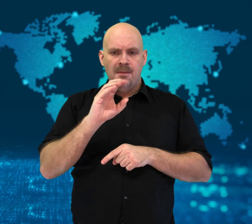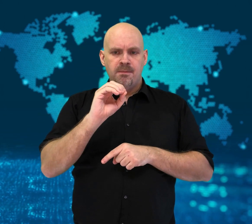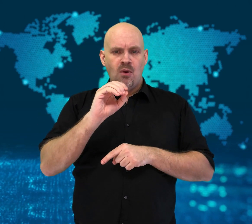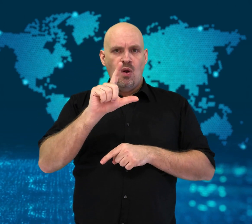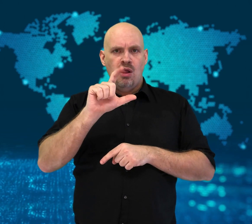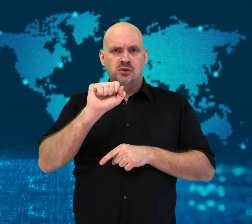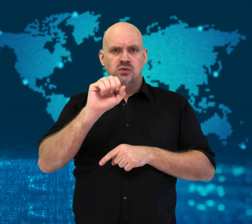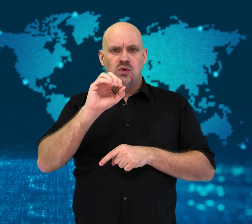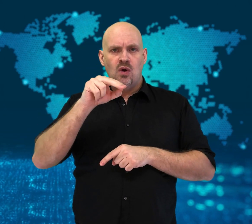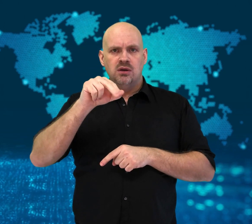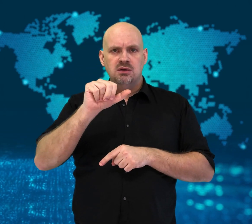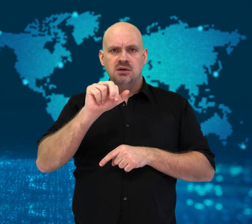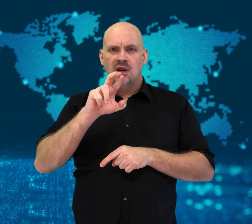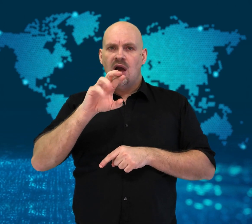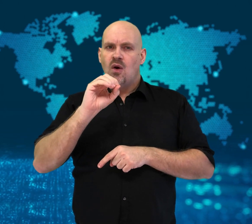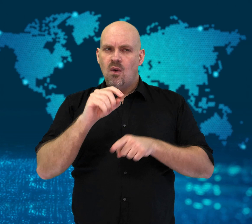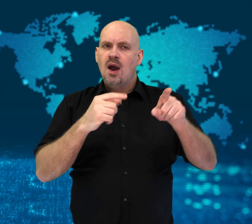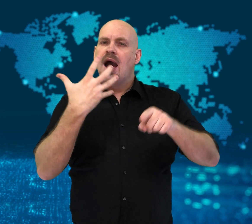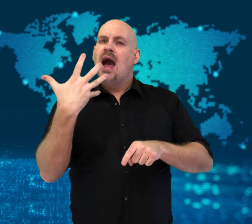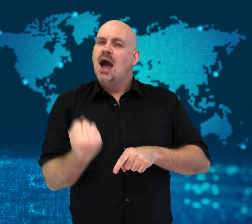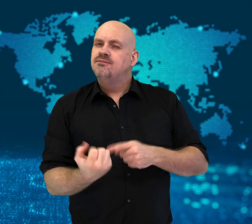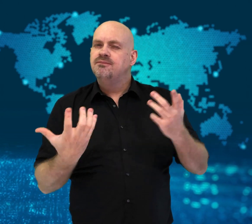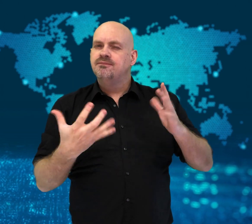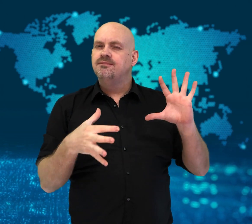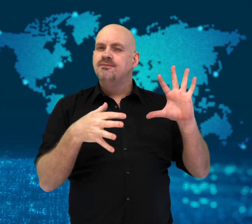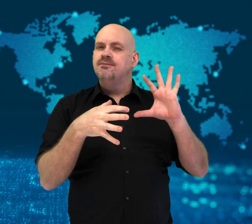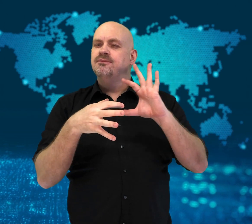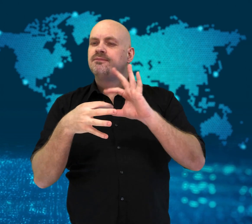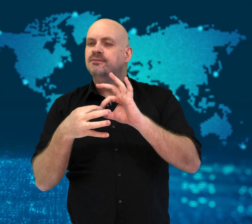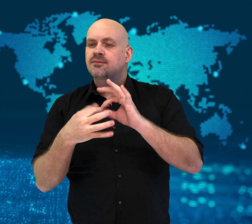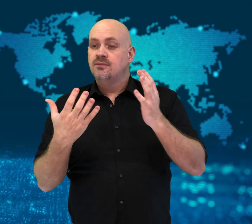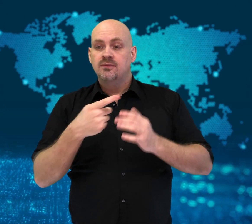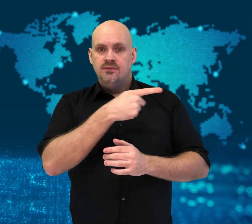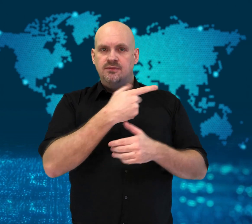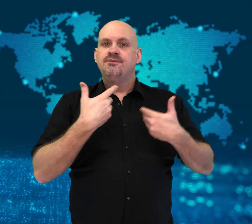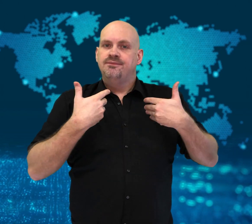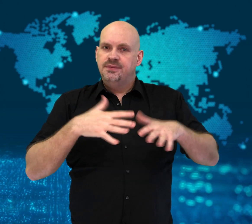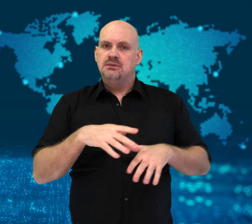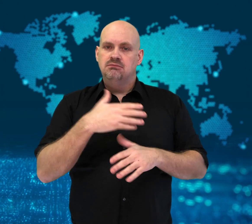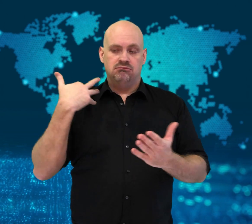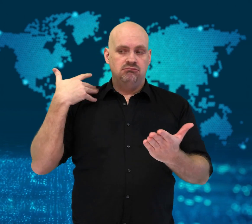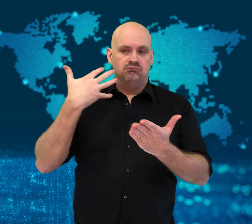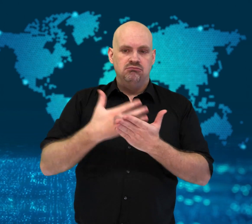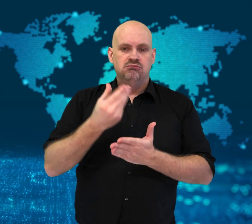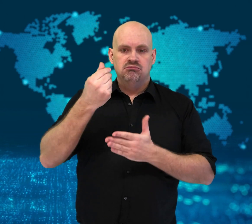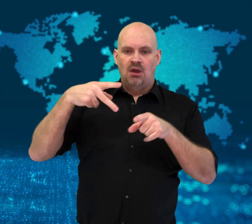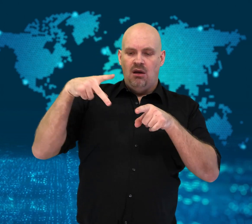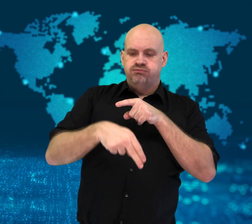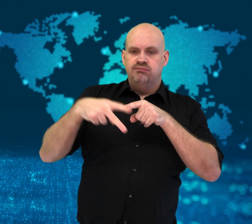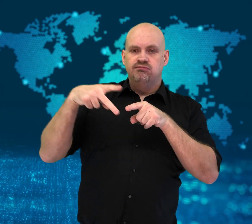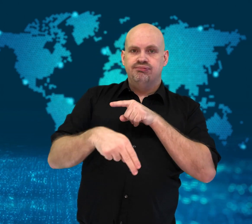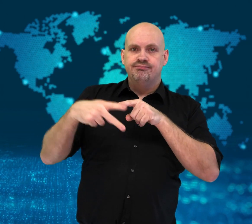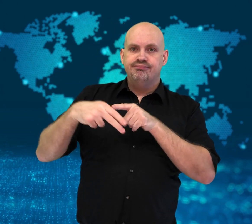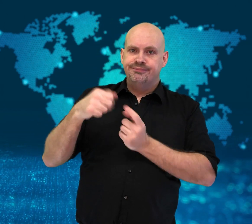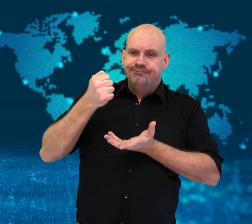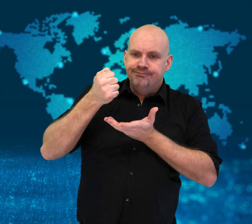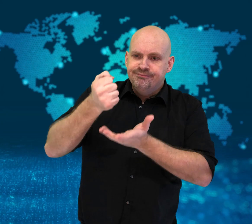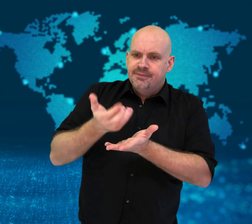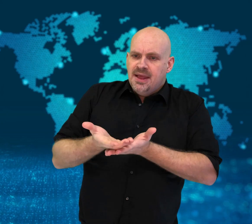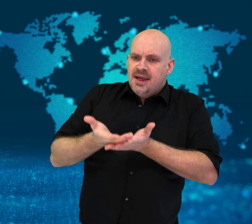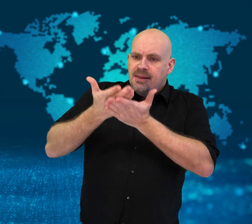growth of illegal land sales as he has slashed the budgets of agencies